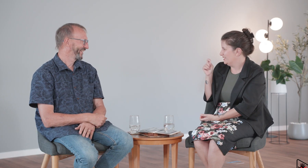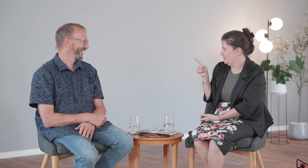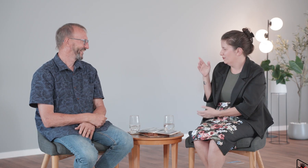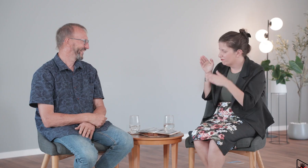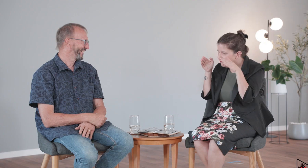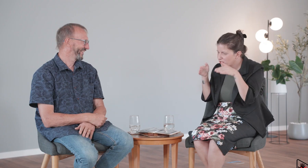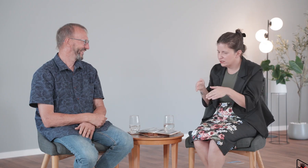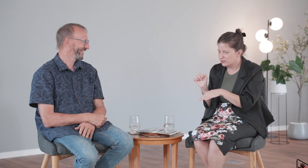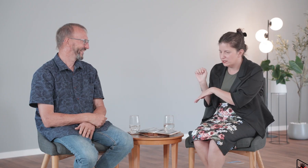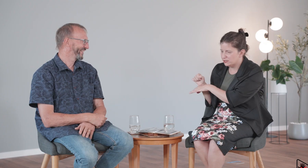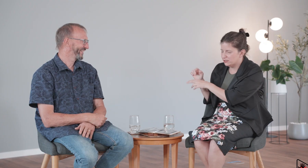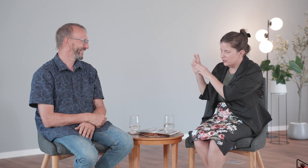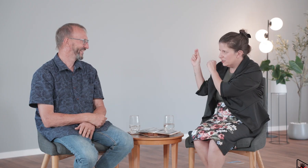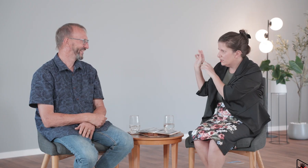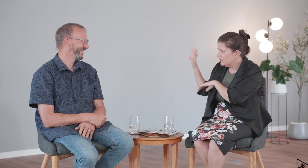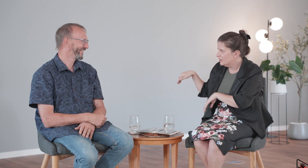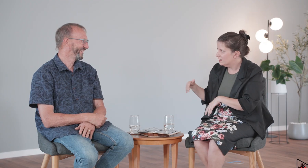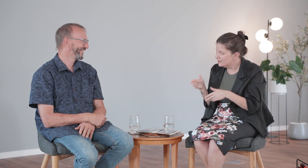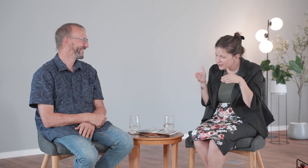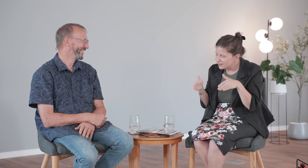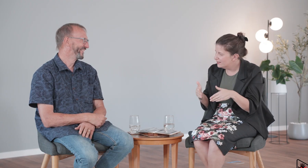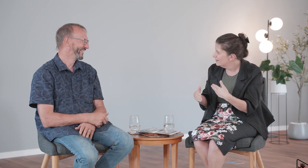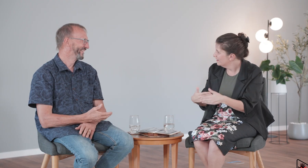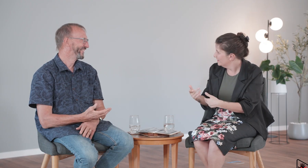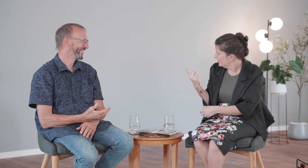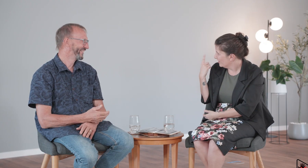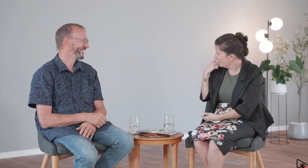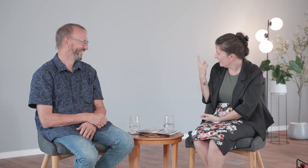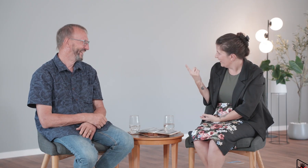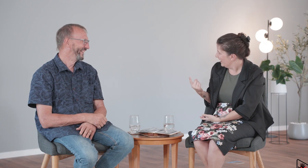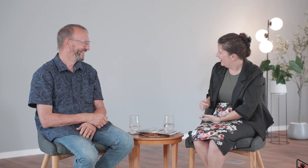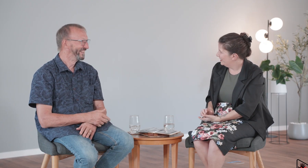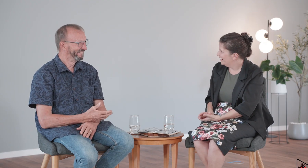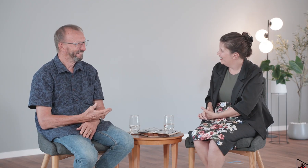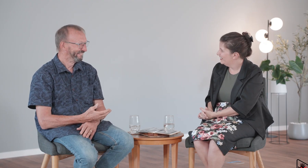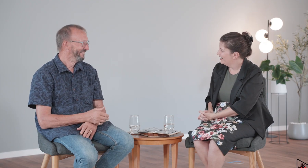wow. And I suppose you're pretty good at focusing and just tuning out distractions. Yeah. Yeah,